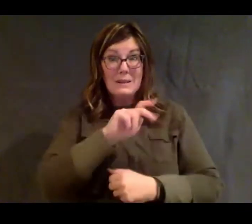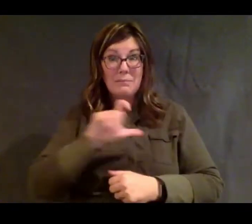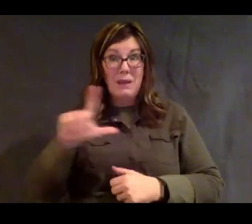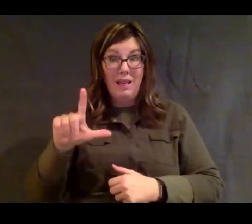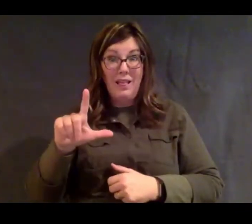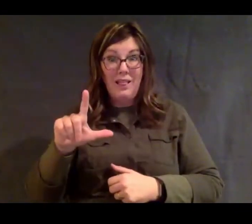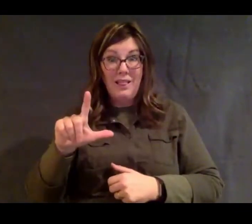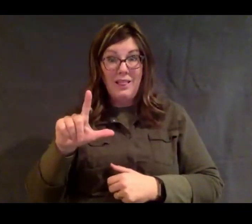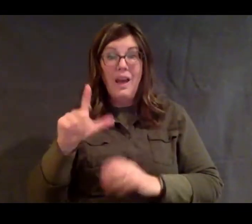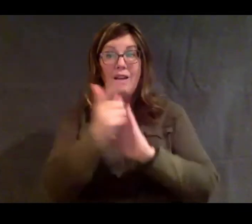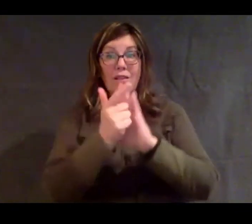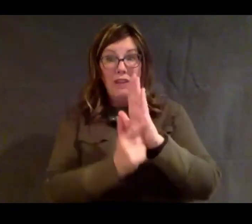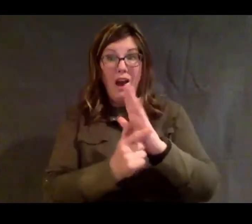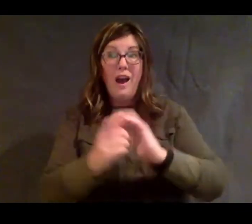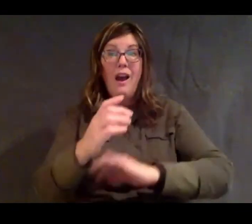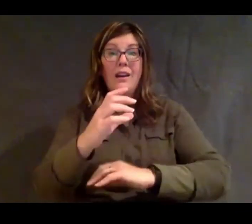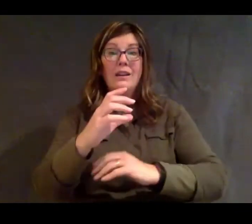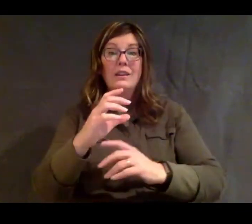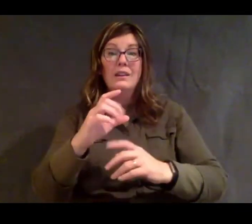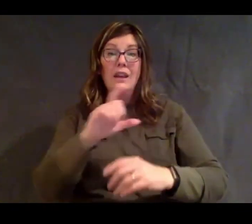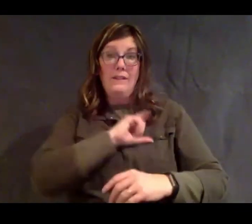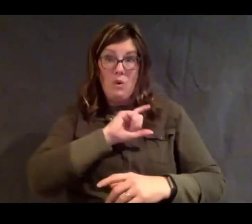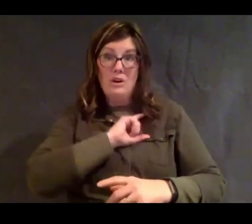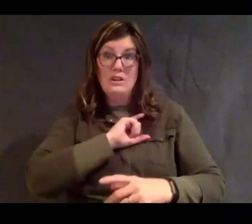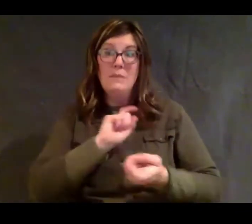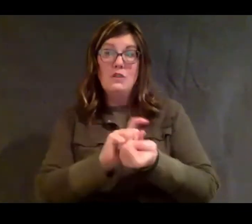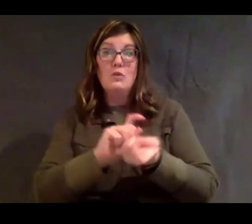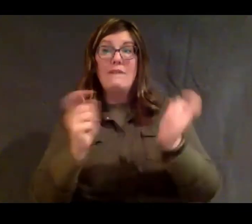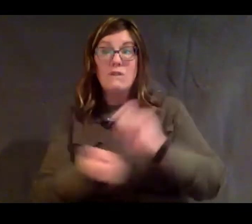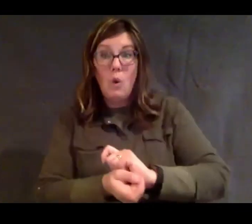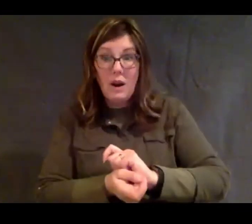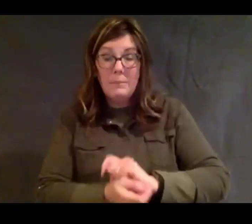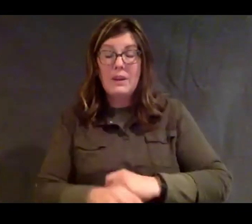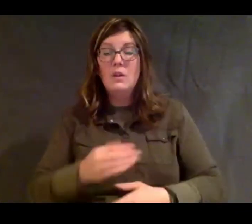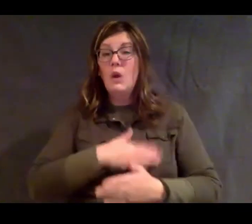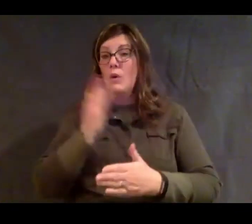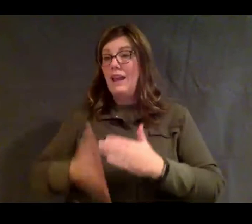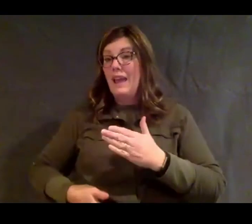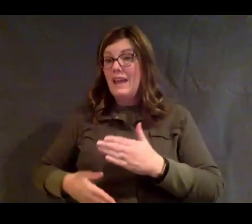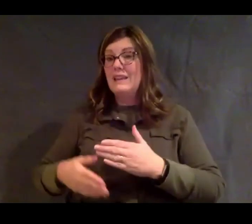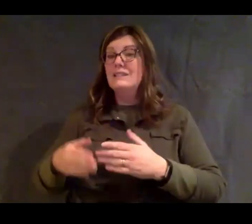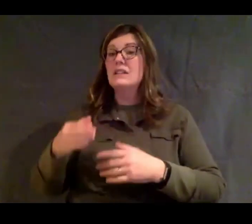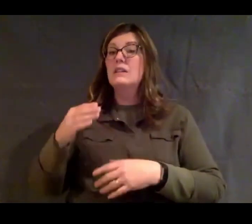we were the first in the nation to end qualified immunity for law enforcement and to fight for real